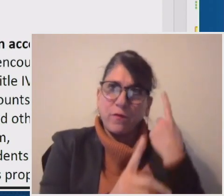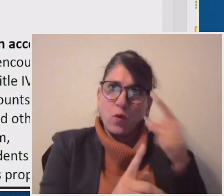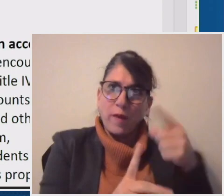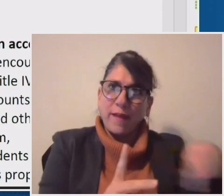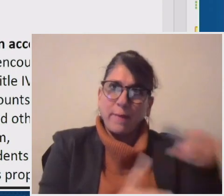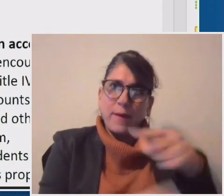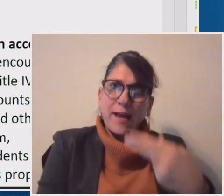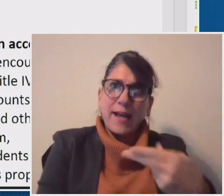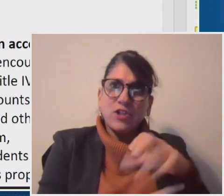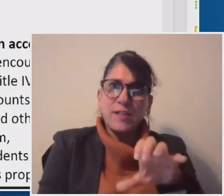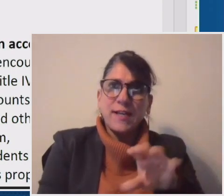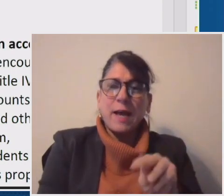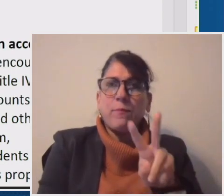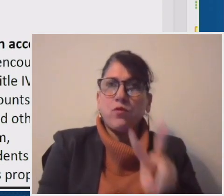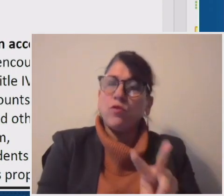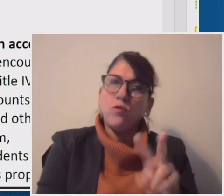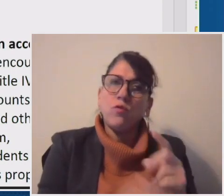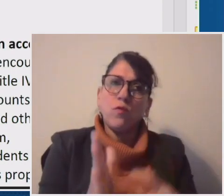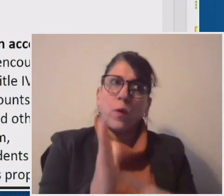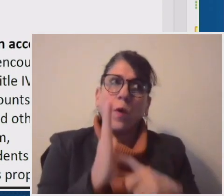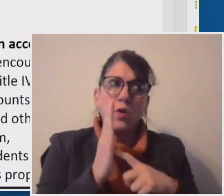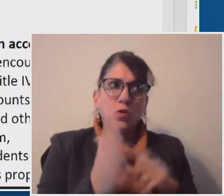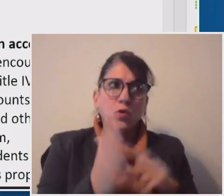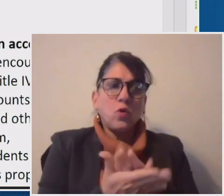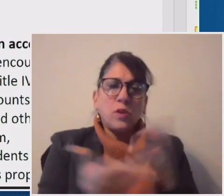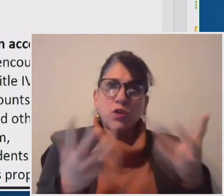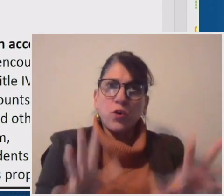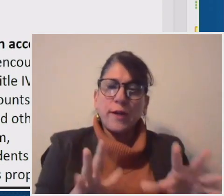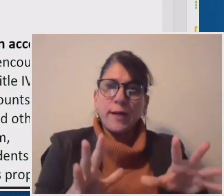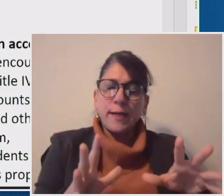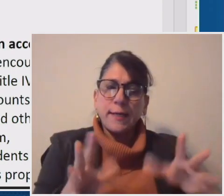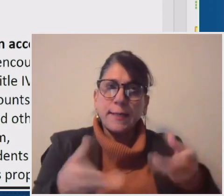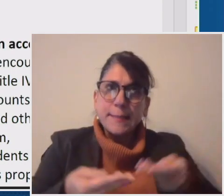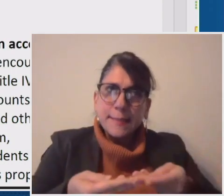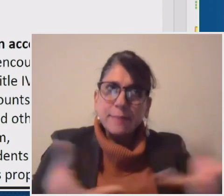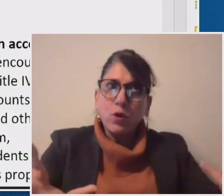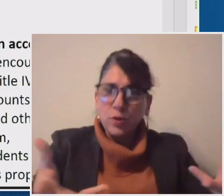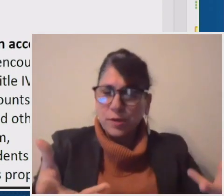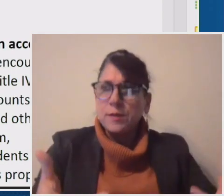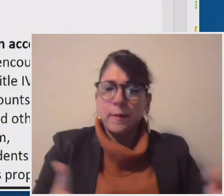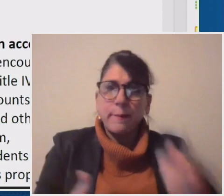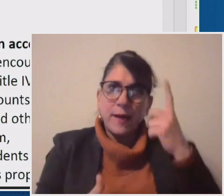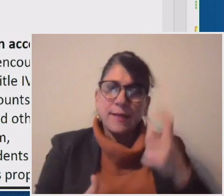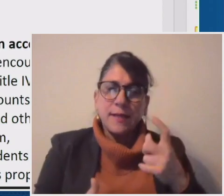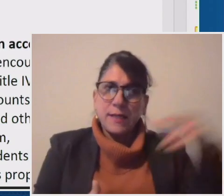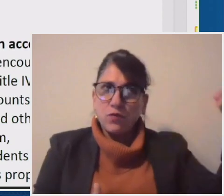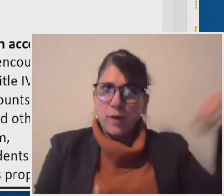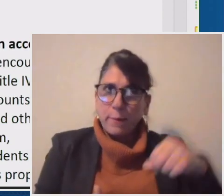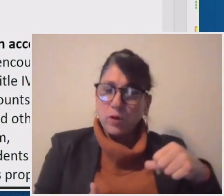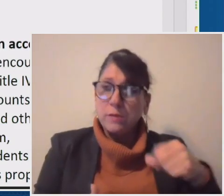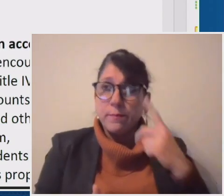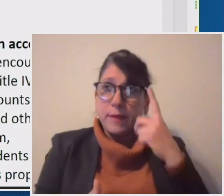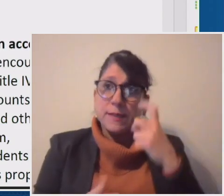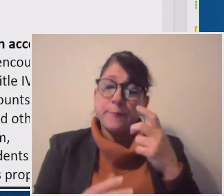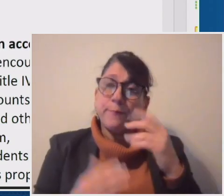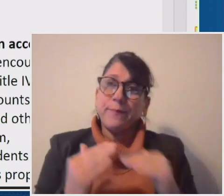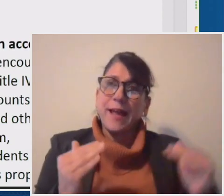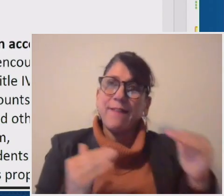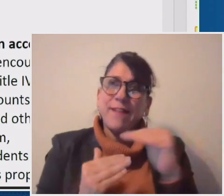school has already disbursed those funds because it is reimbursement. Right? So understand that under advance pay, you don't have to have credited